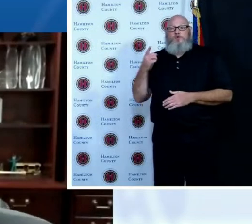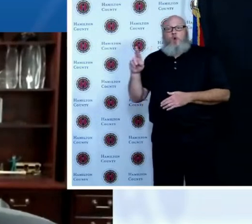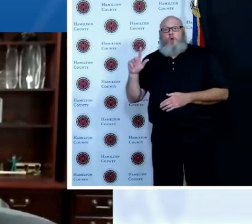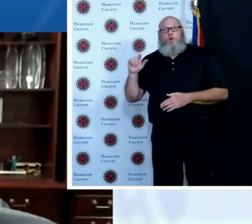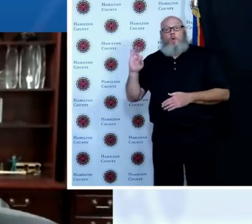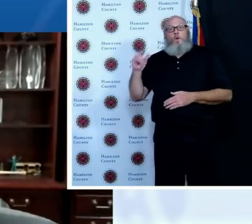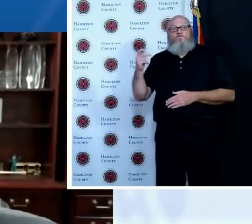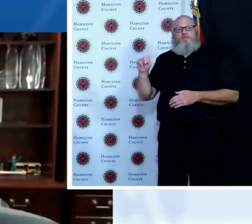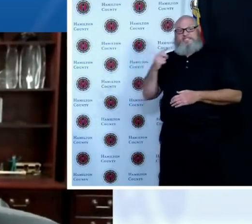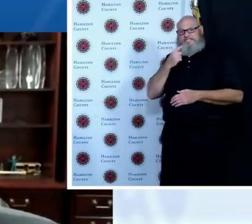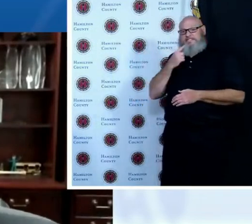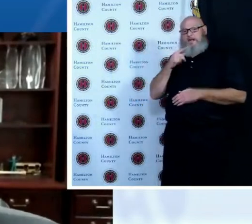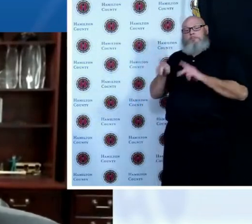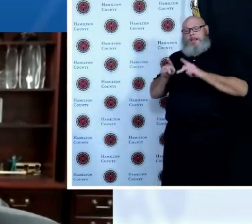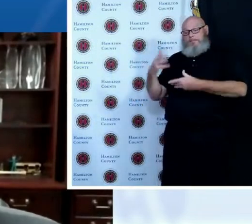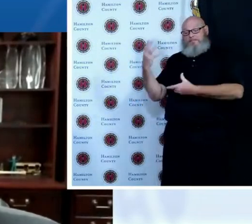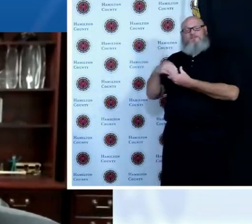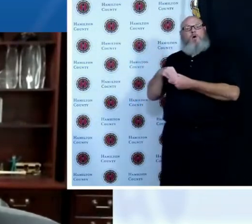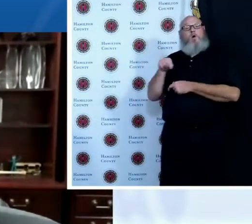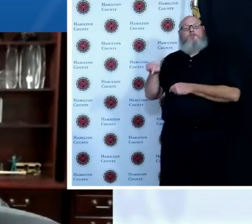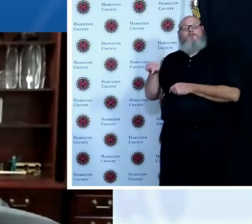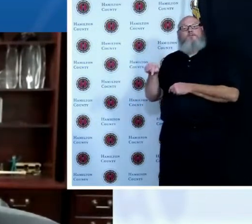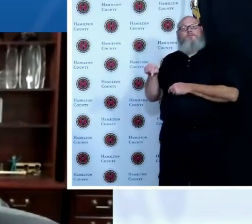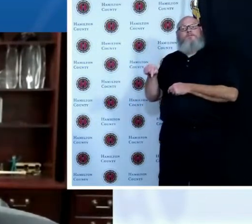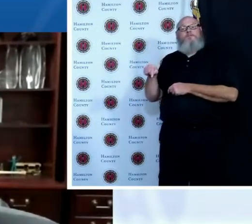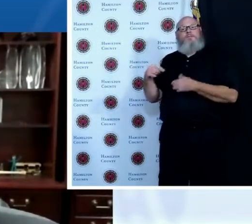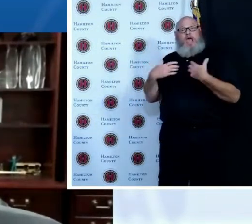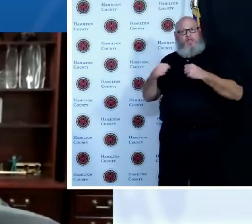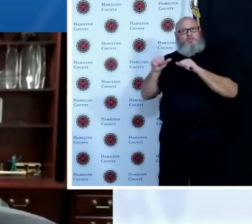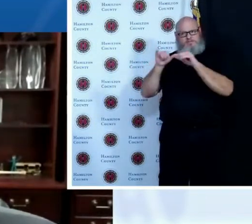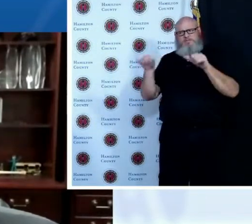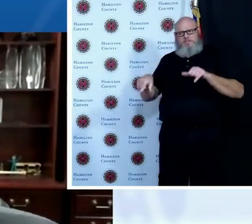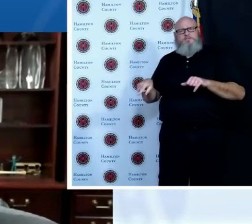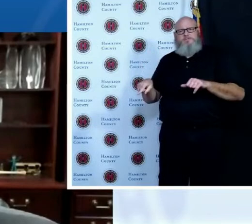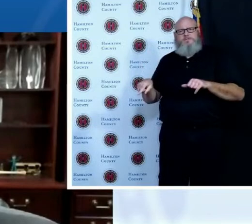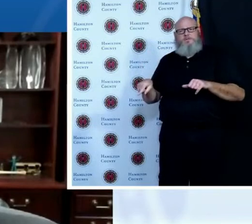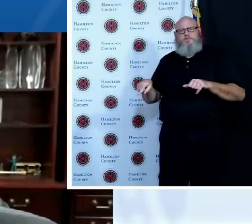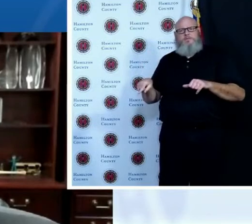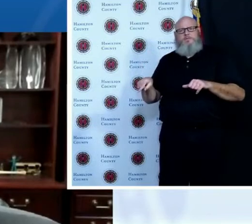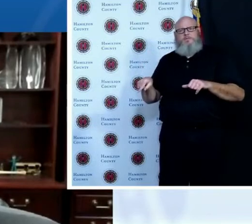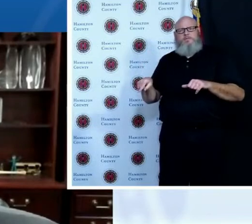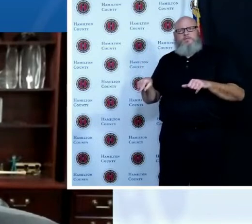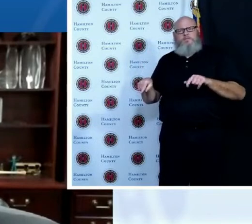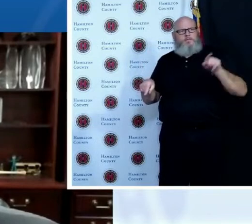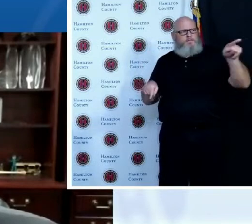practitioners are are part of UC and they're very much we vaccinated the physicians we've vaccinated